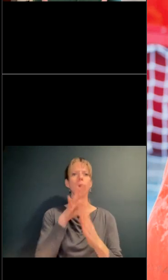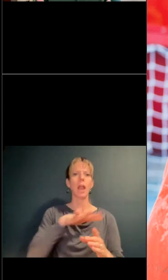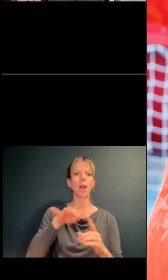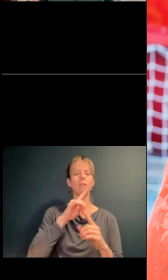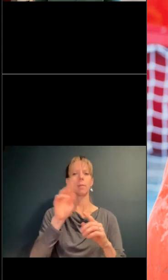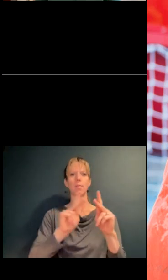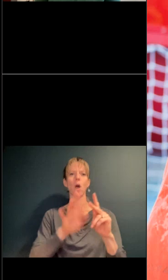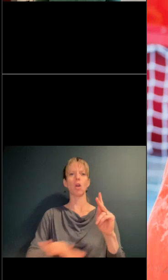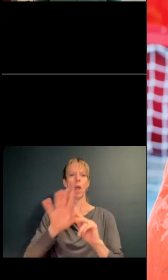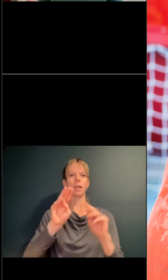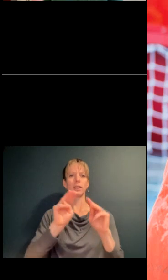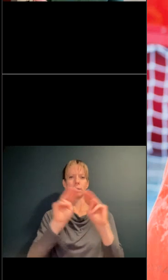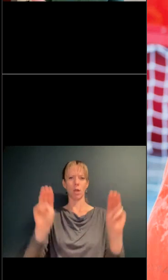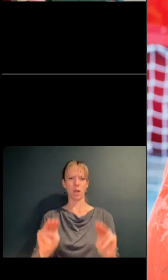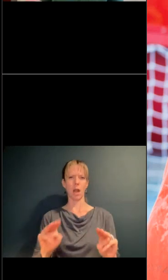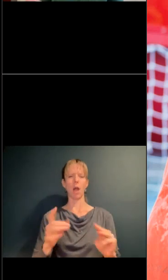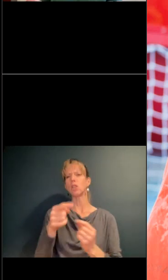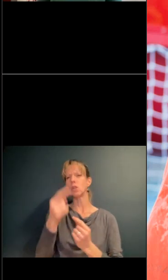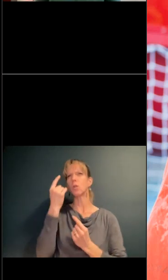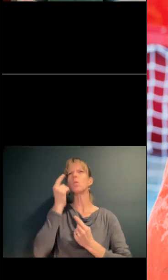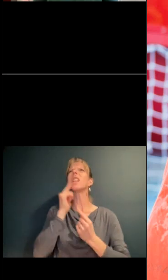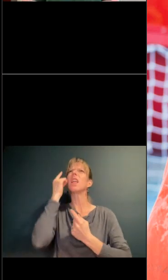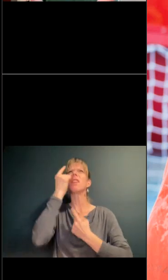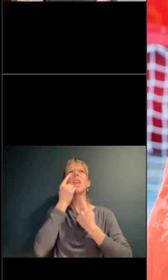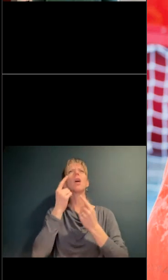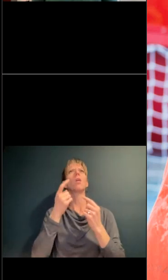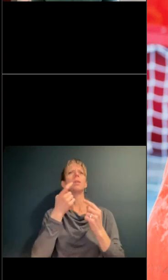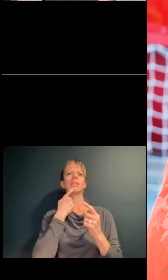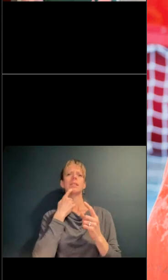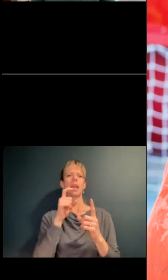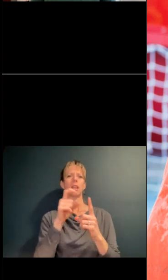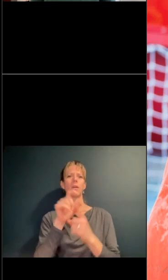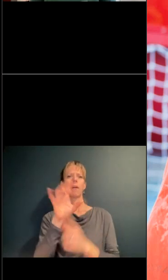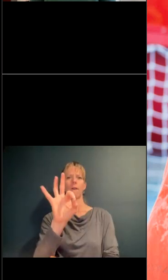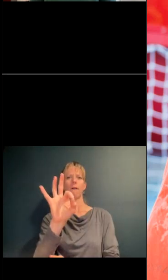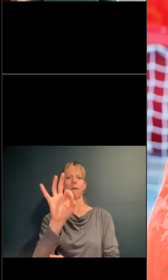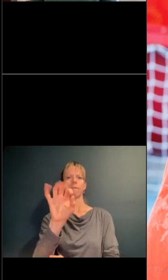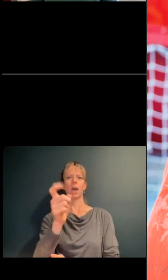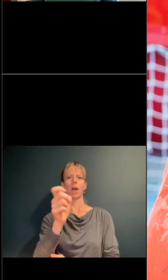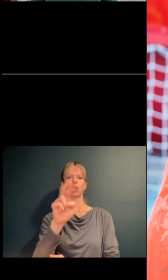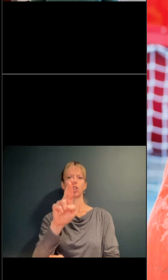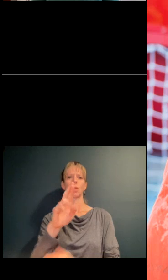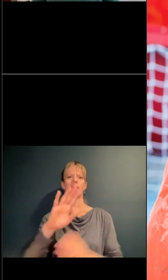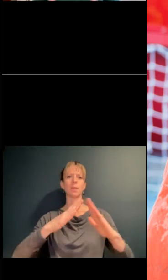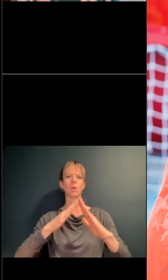I want to provoke your thinking of what we mean about fostering communities of belonging,